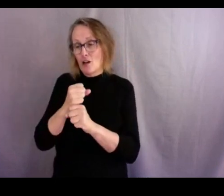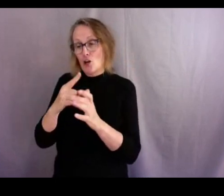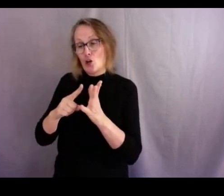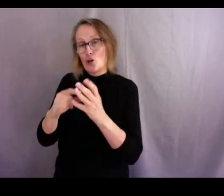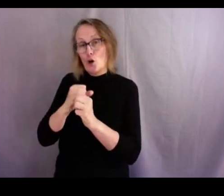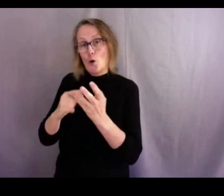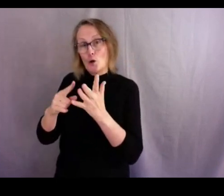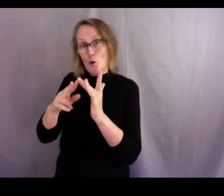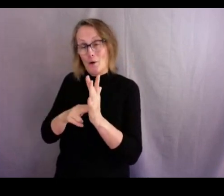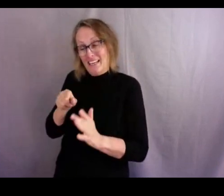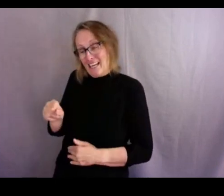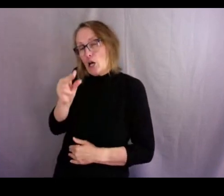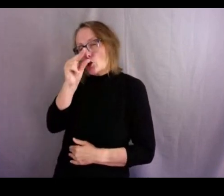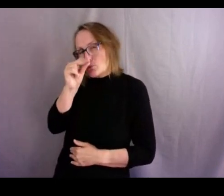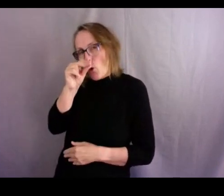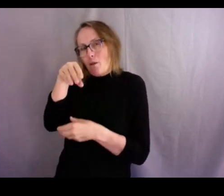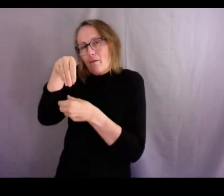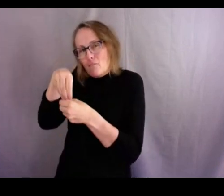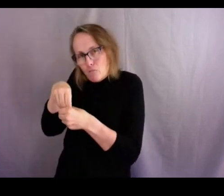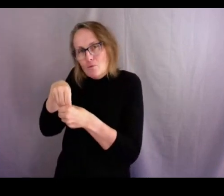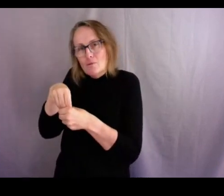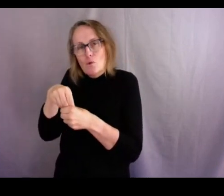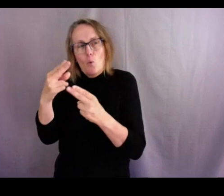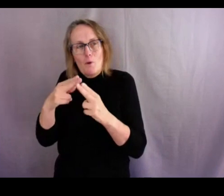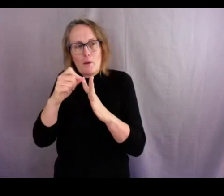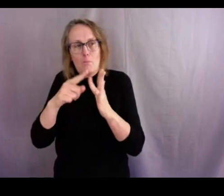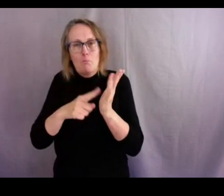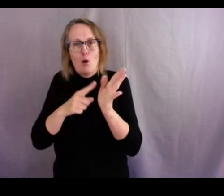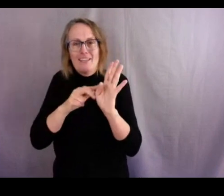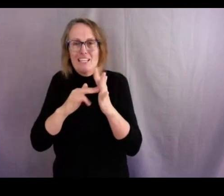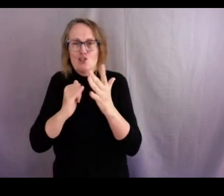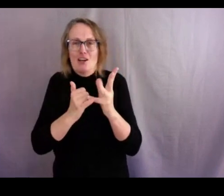in the history of Polynesia. We really must remember that Te Henua